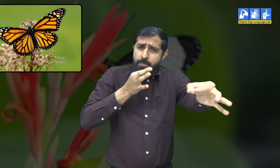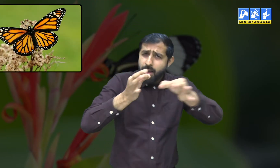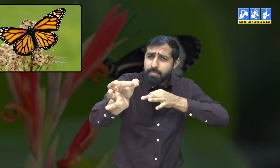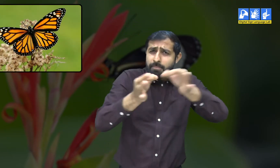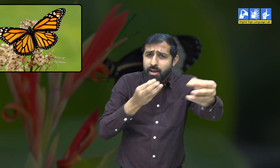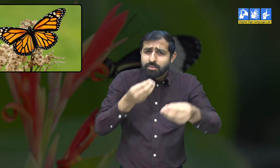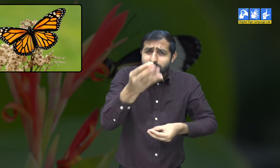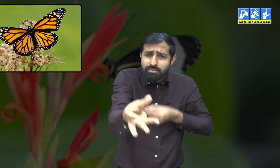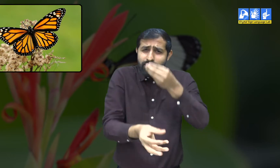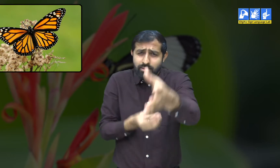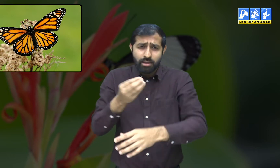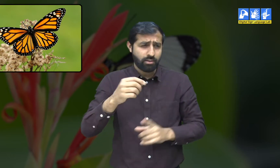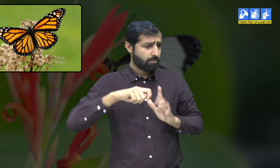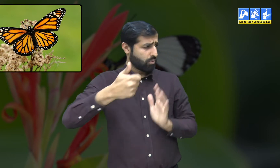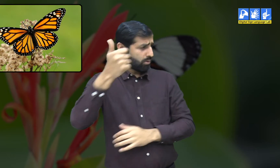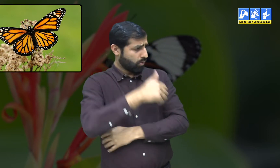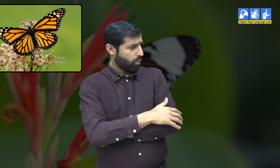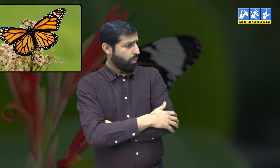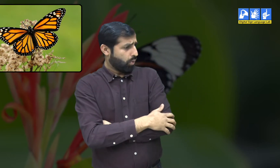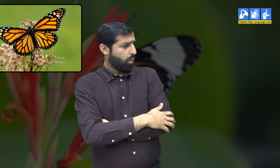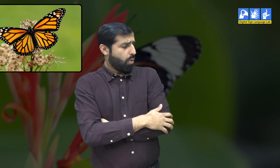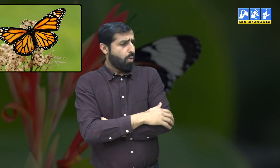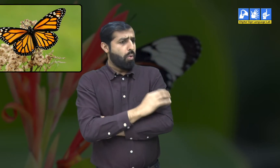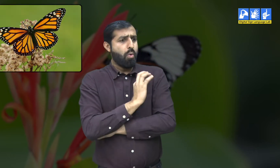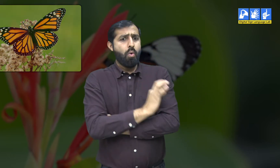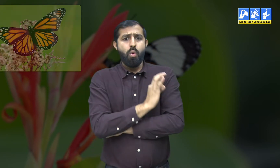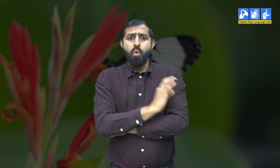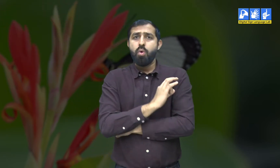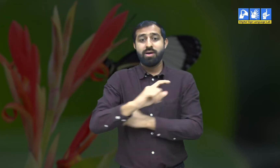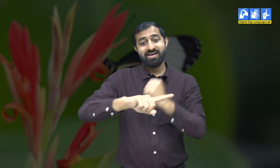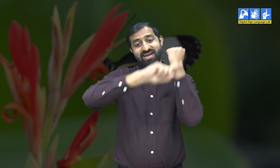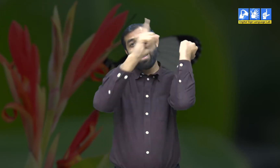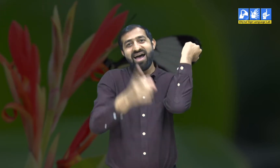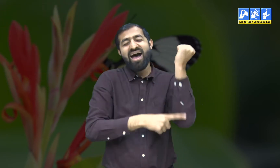He displayed his project very effectively and once again he impressed the judges.